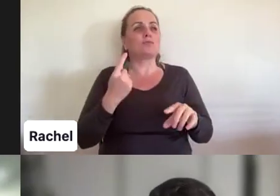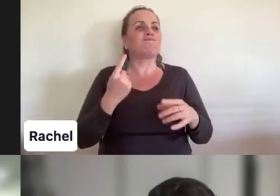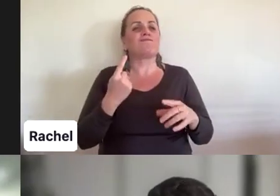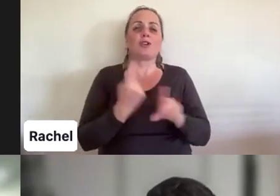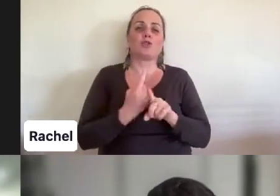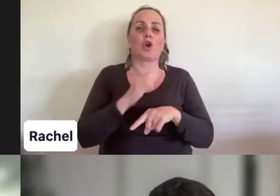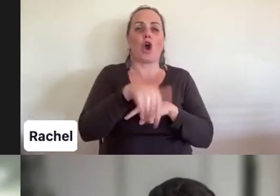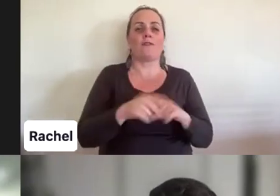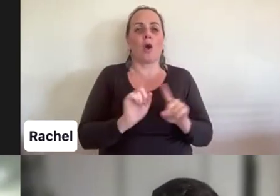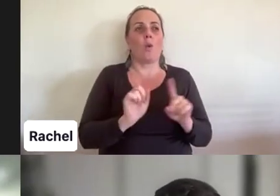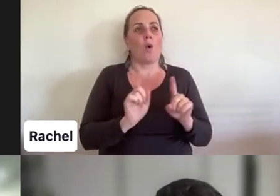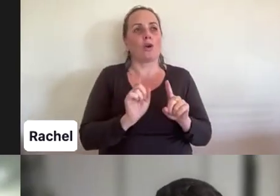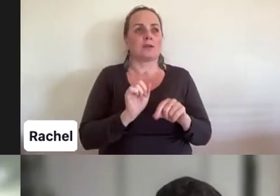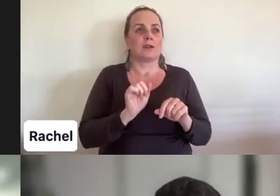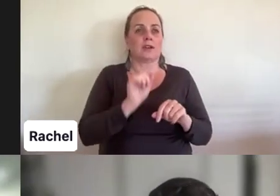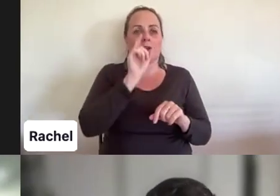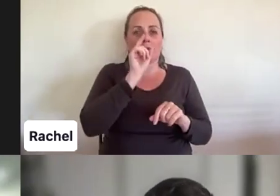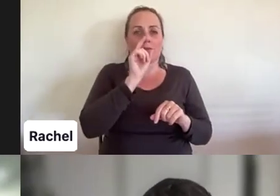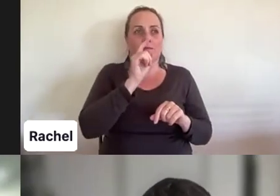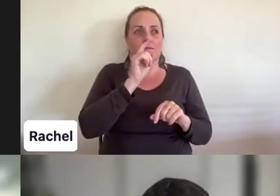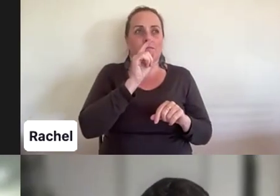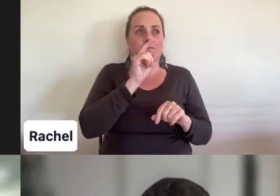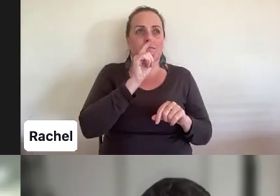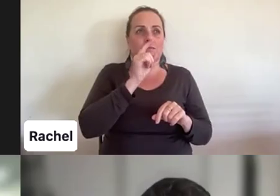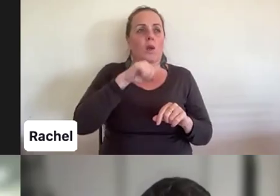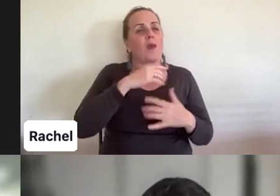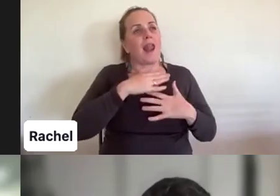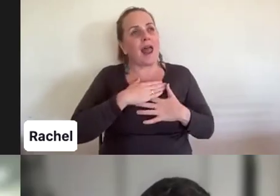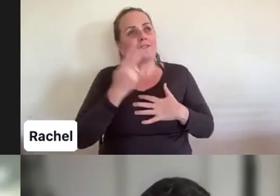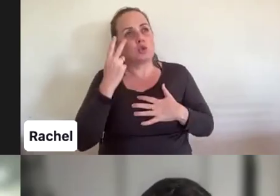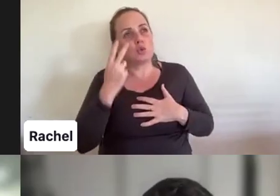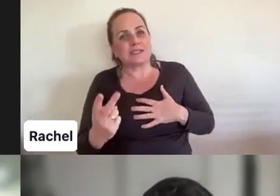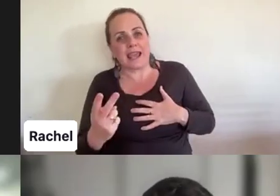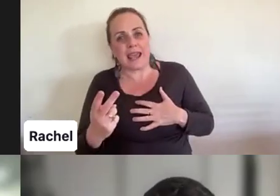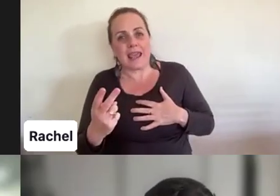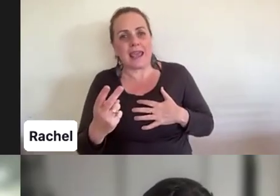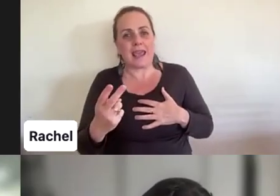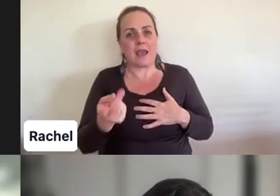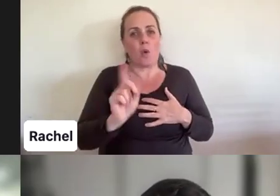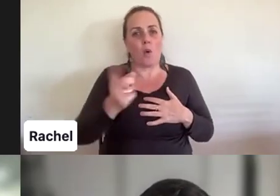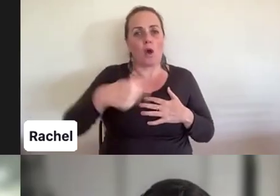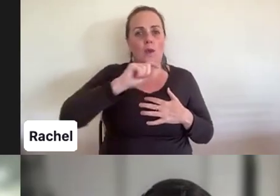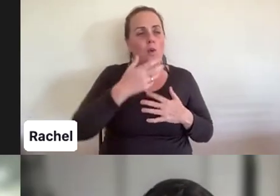have already been covered as to what we'd love to see and what we'd love to bring to the market, I